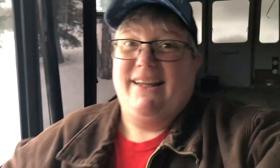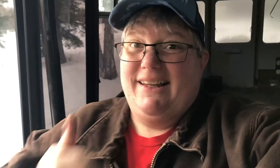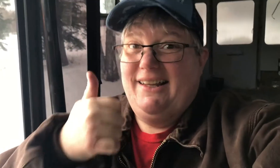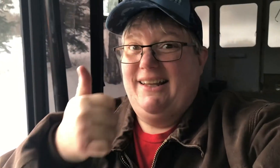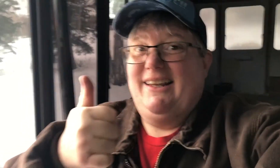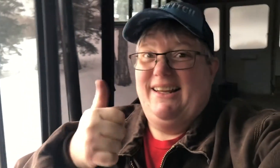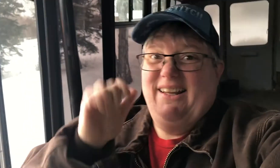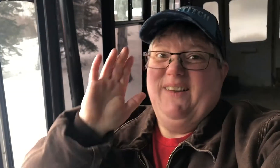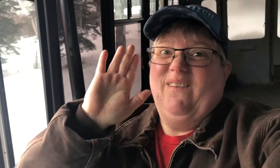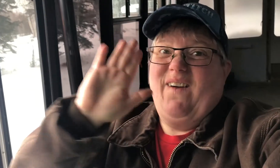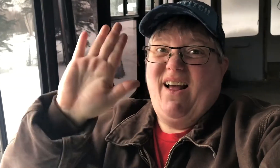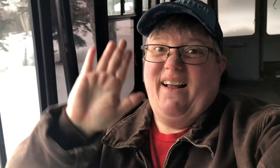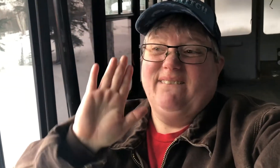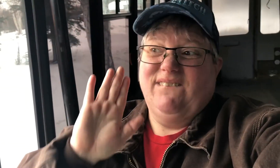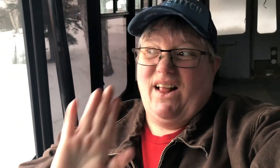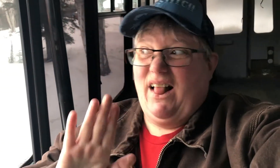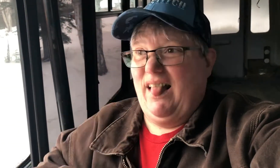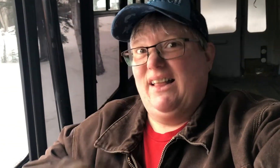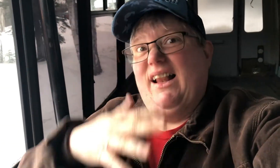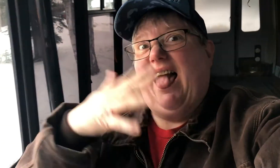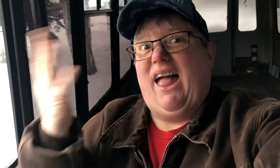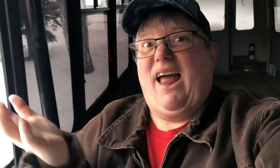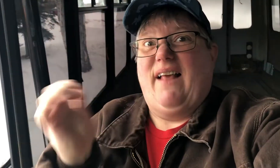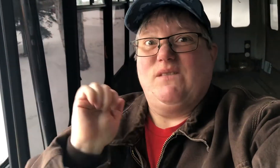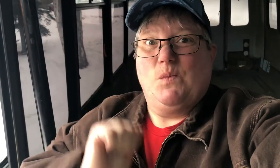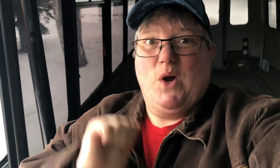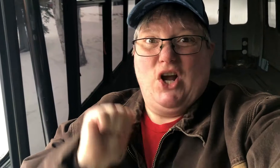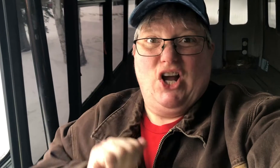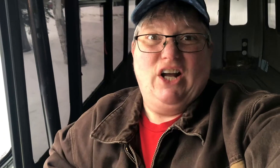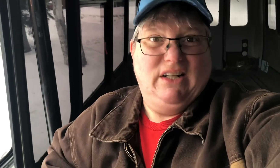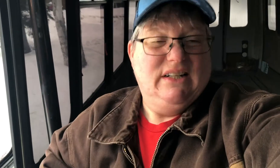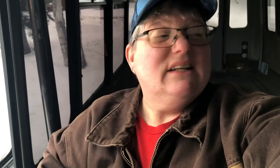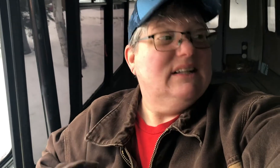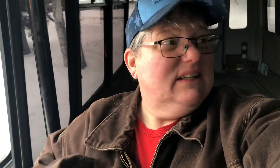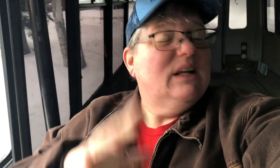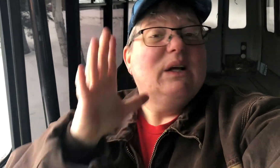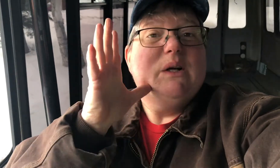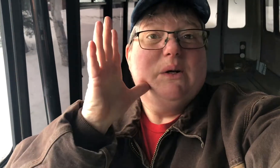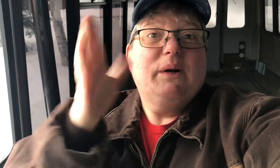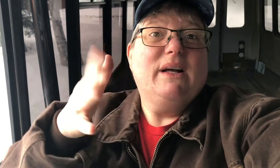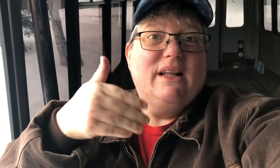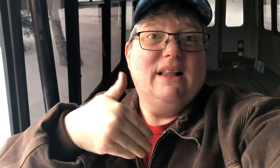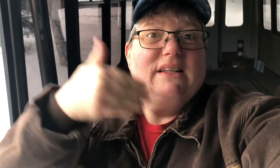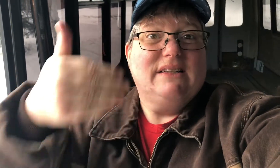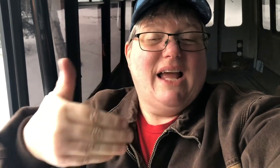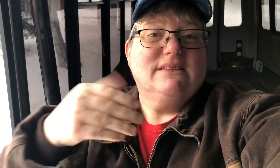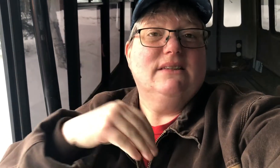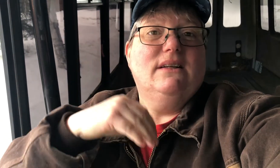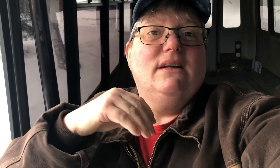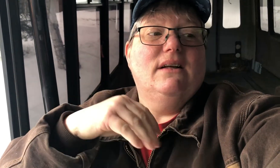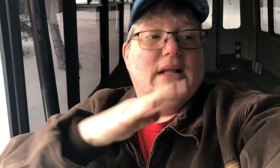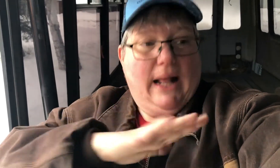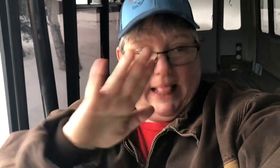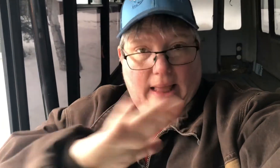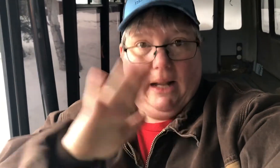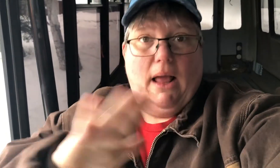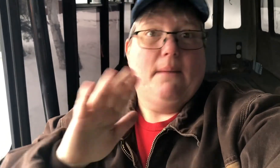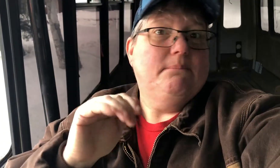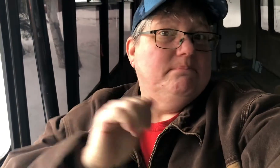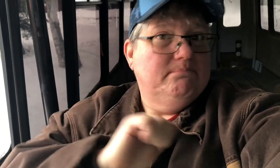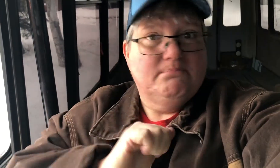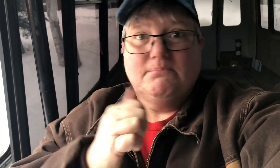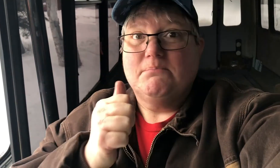Looks good. It is wonderful. It was a lot of work. The next thing will be to clean it up. Make sure